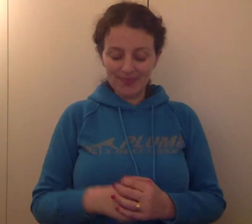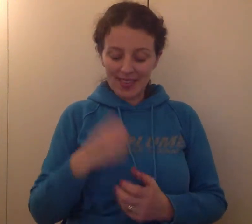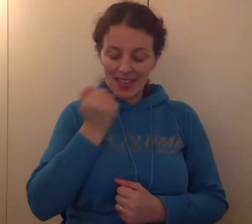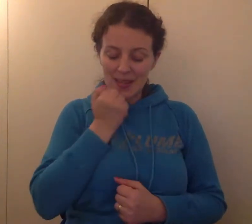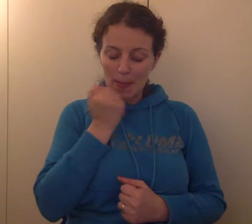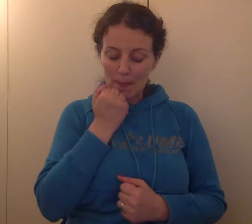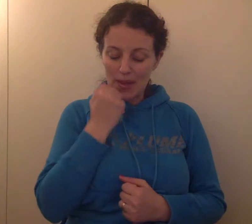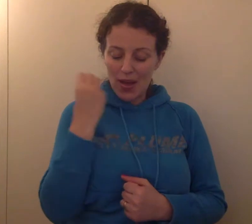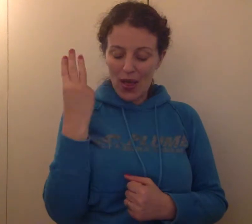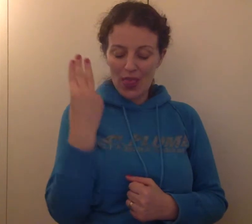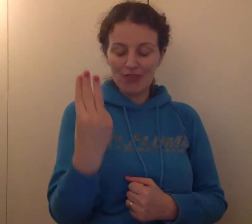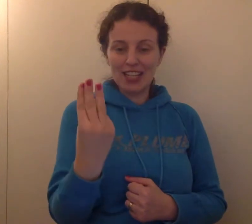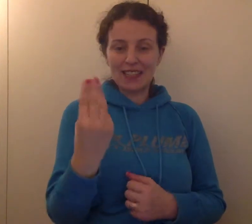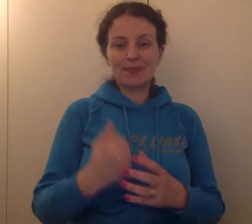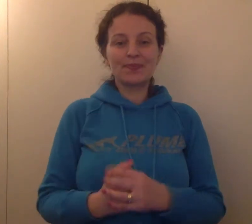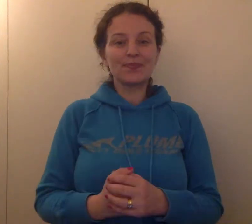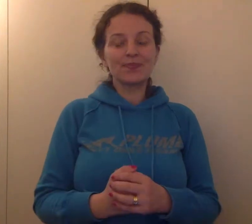Number 3